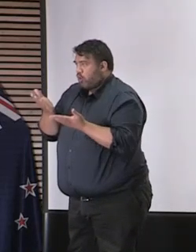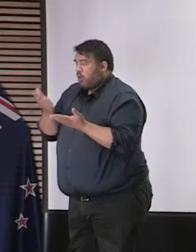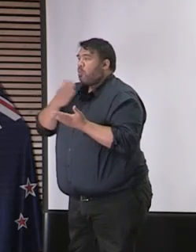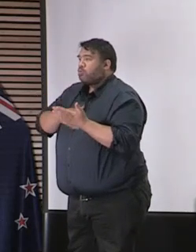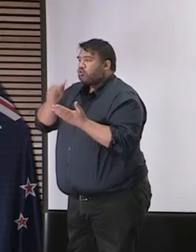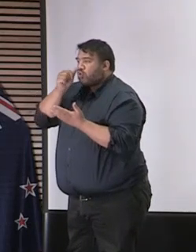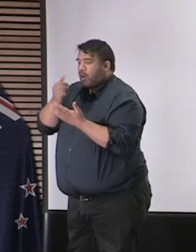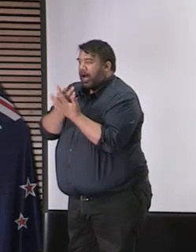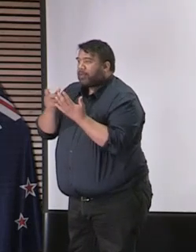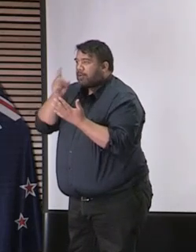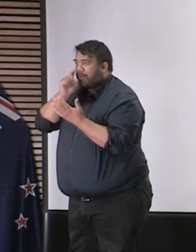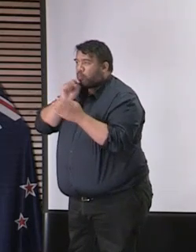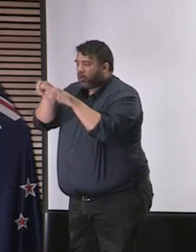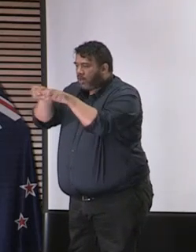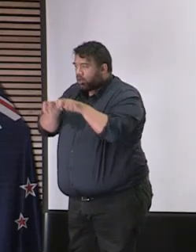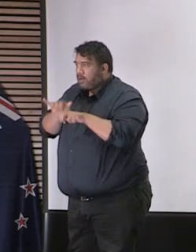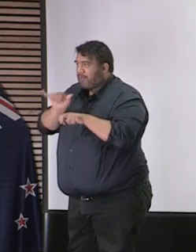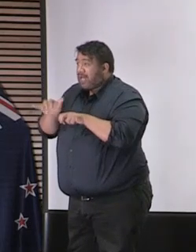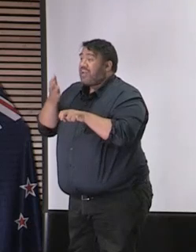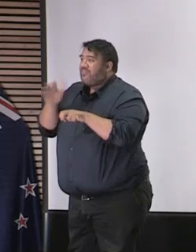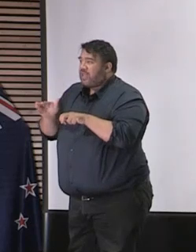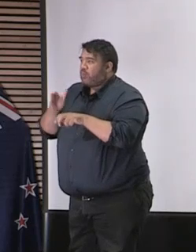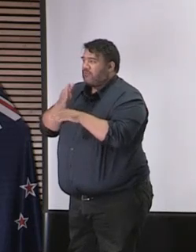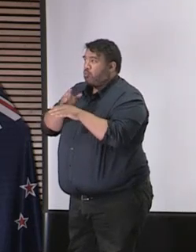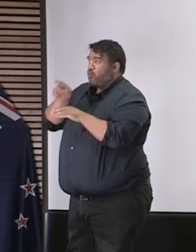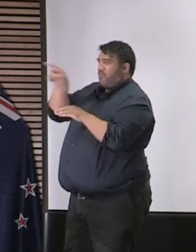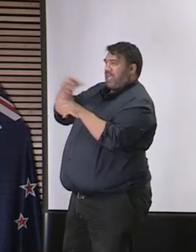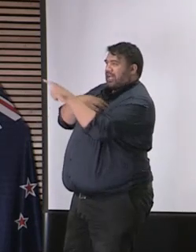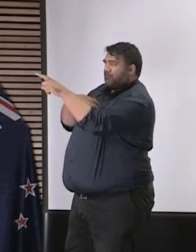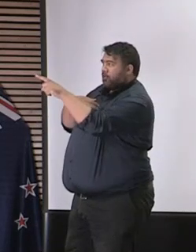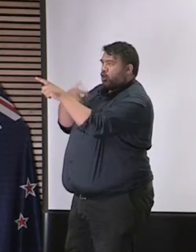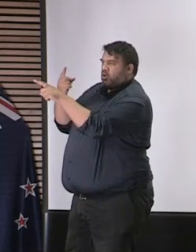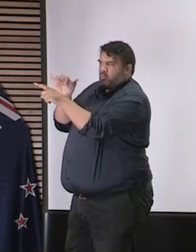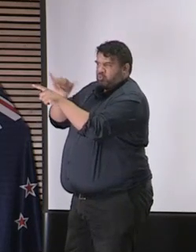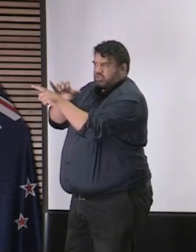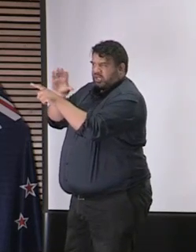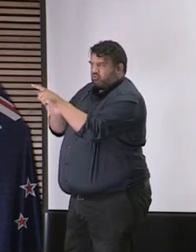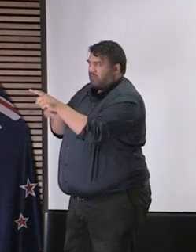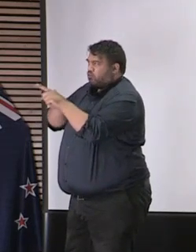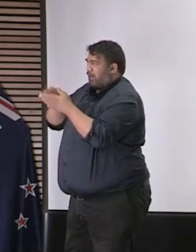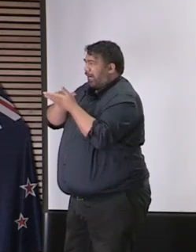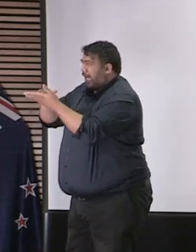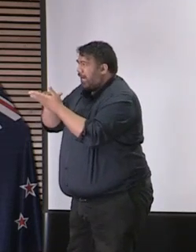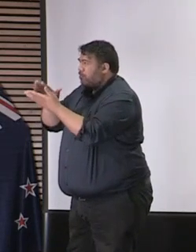departure date. Of course what we need to know is how many we'll have on the manifest and